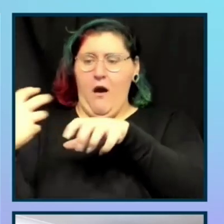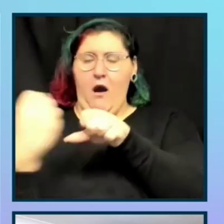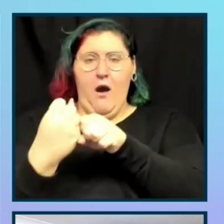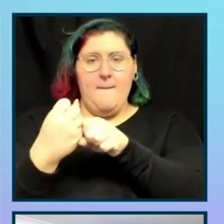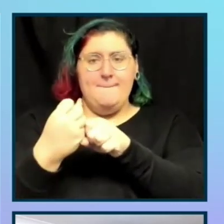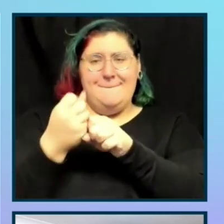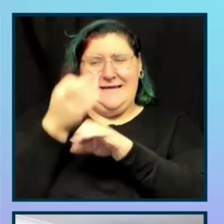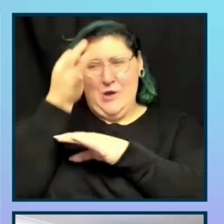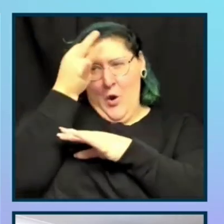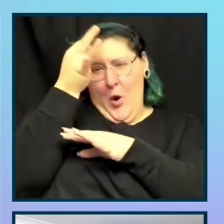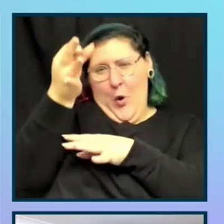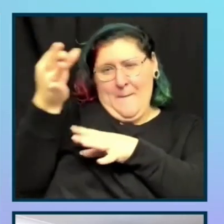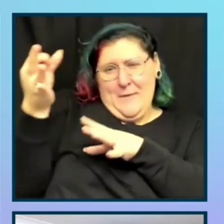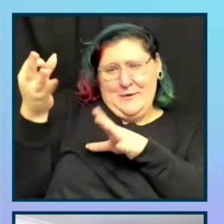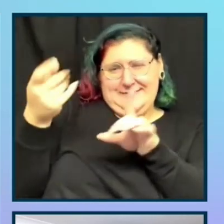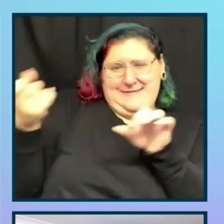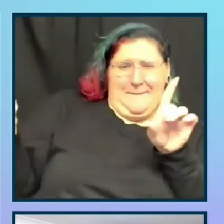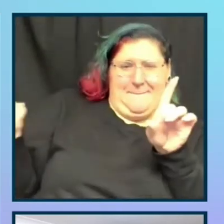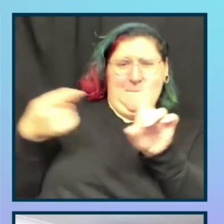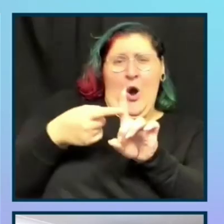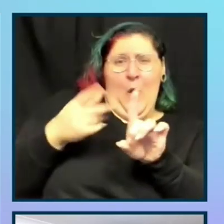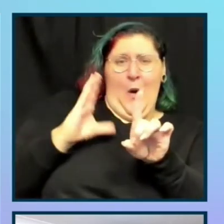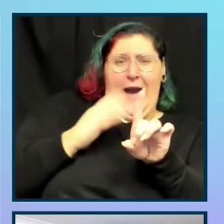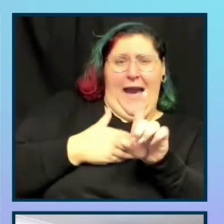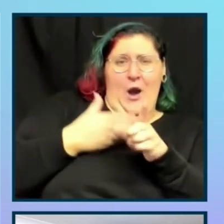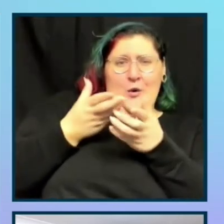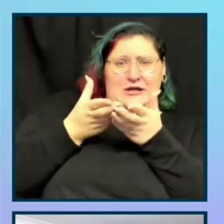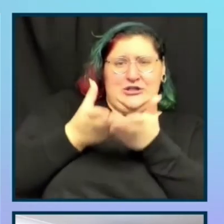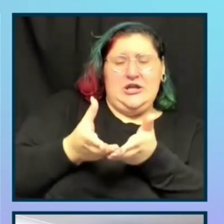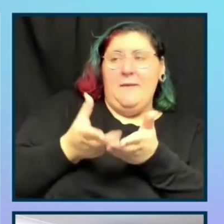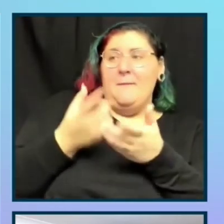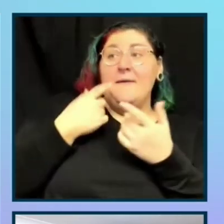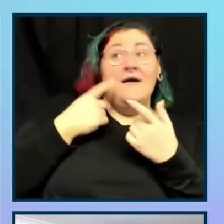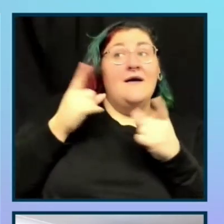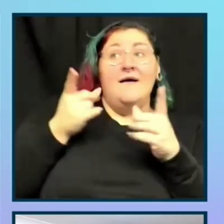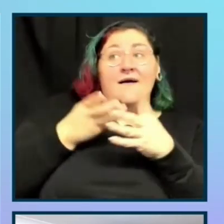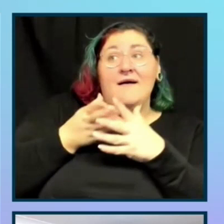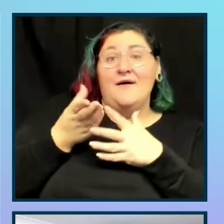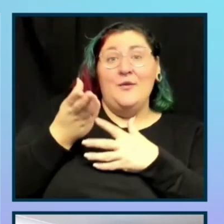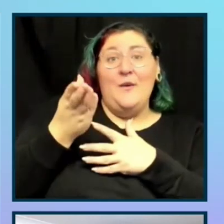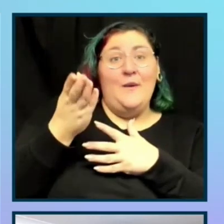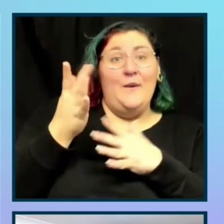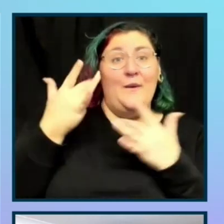But that's beside the point we got through pretty much unscathed and had a pretty good time of it.